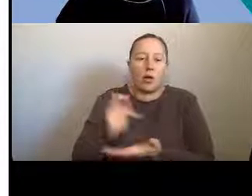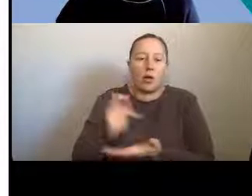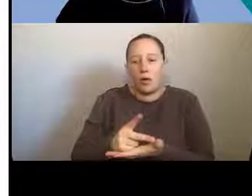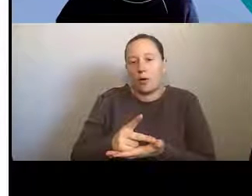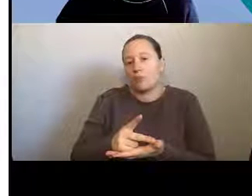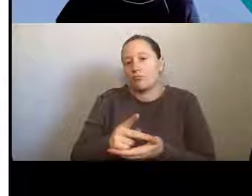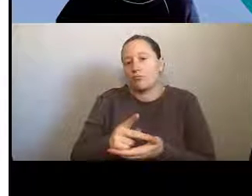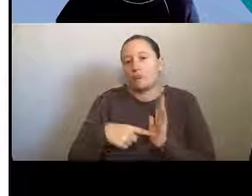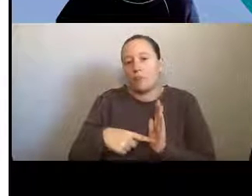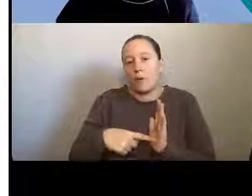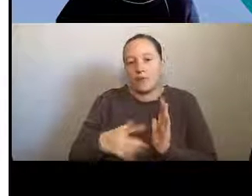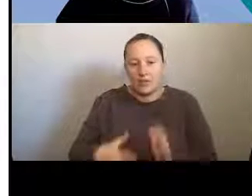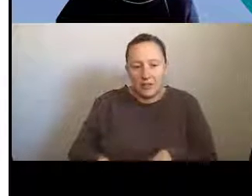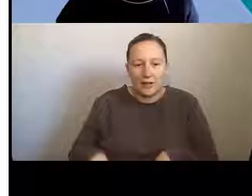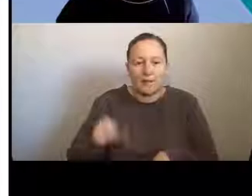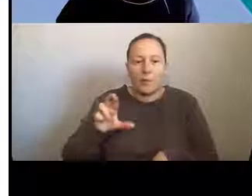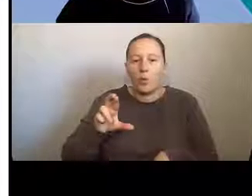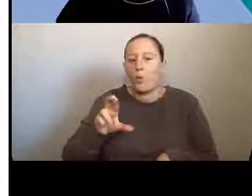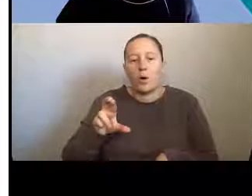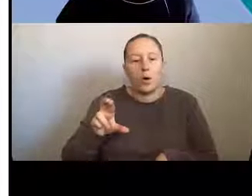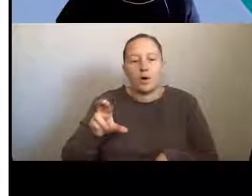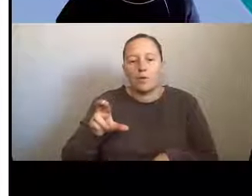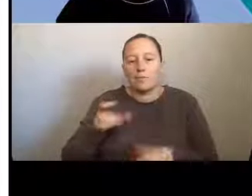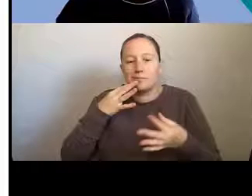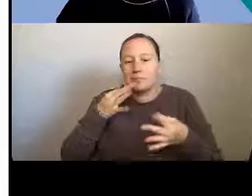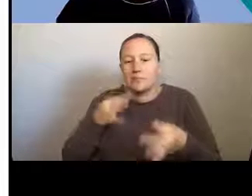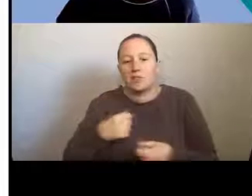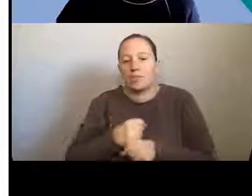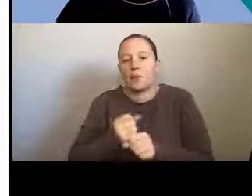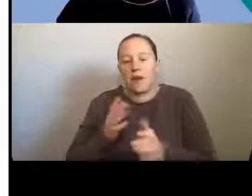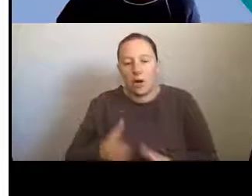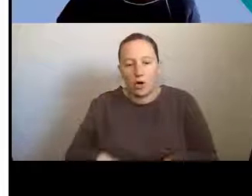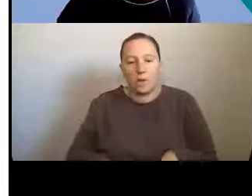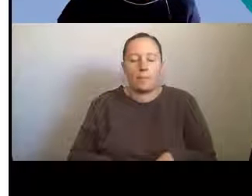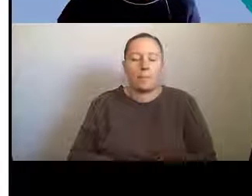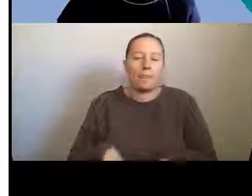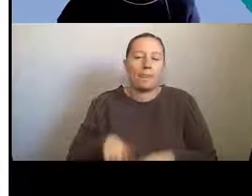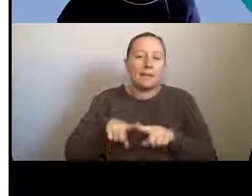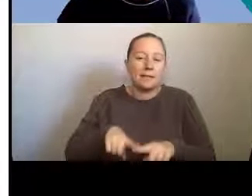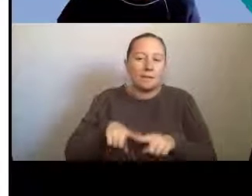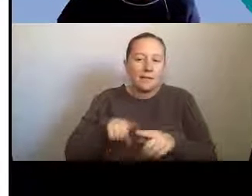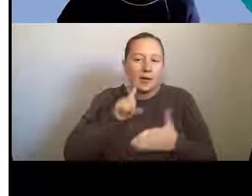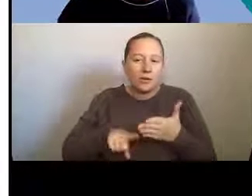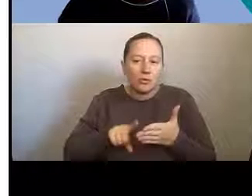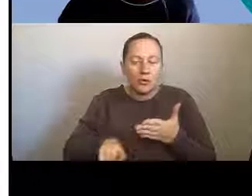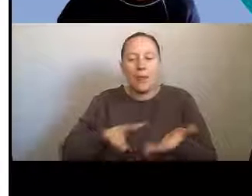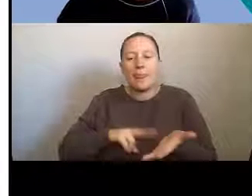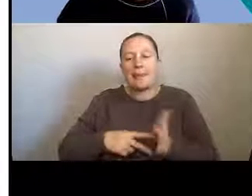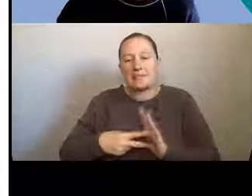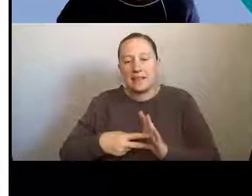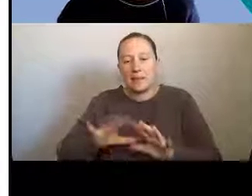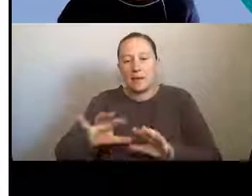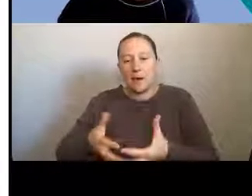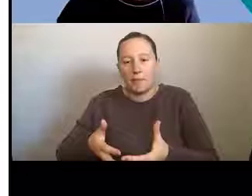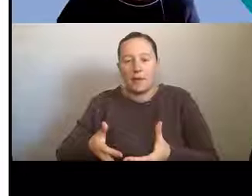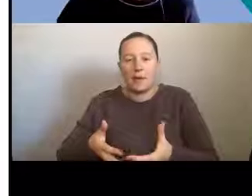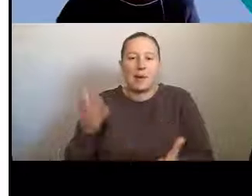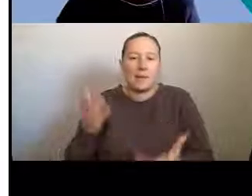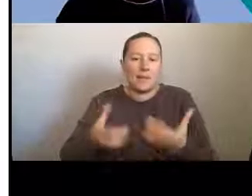Of course depending on the research and the intended research population, there may be much more to think about,